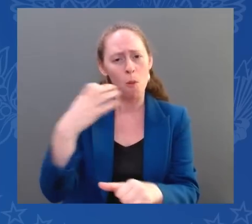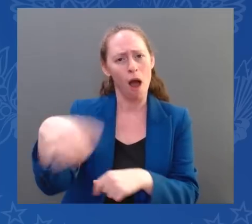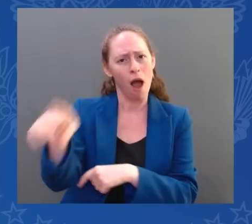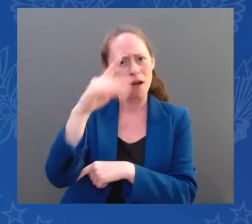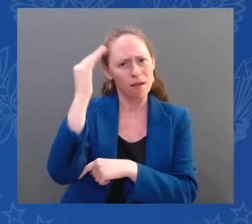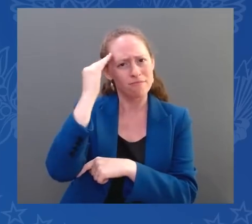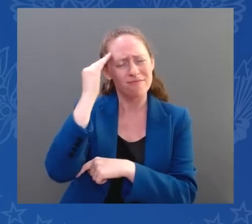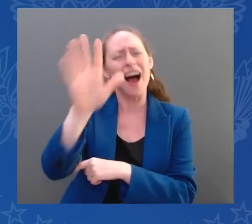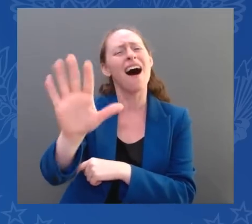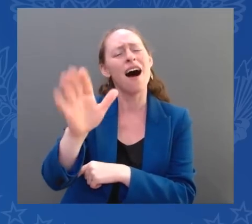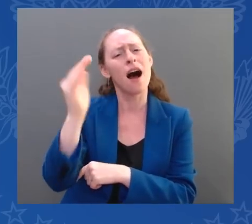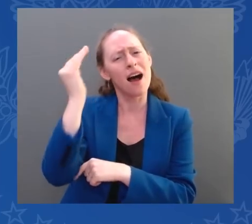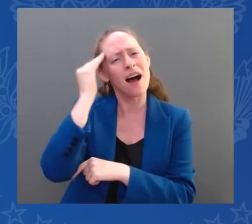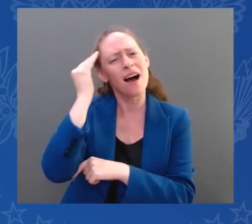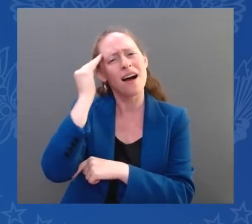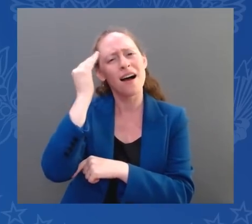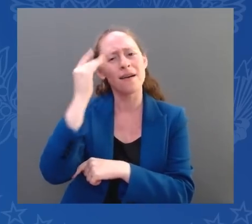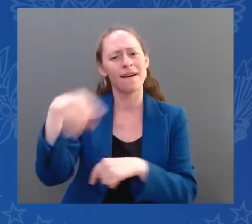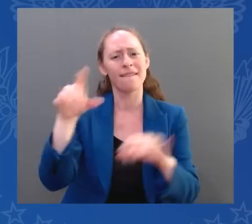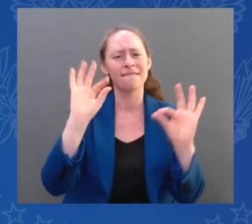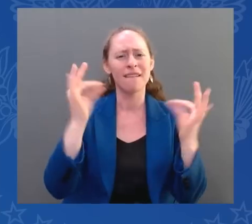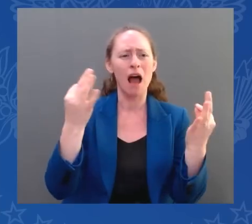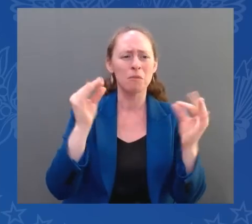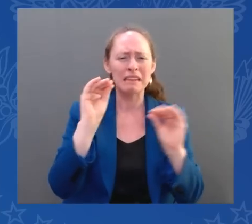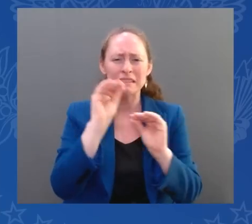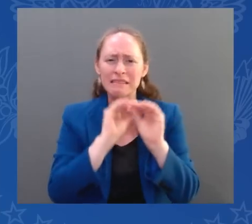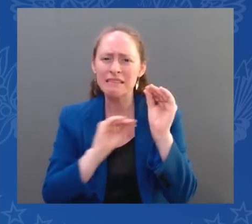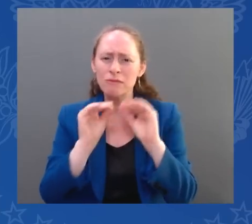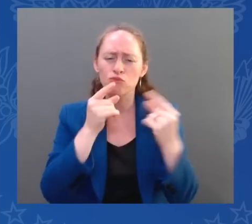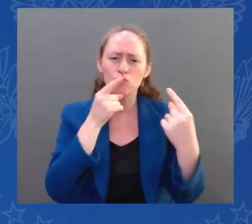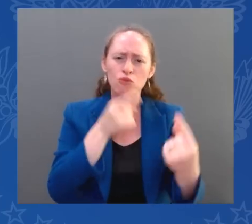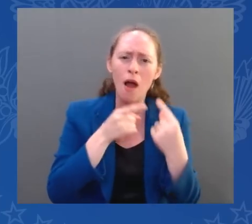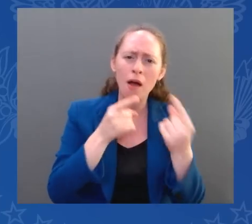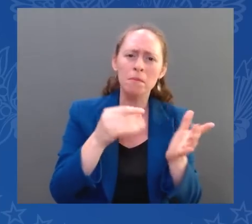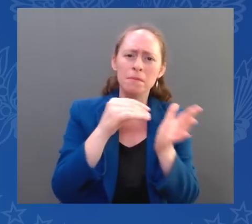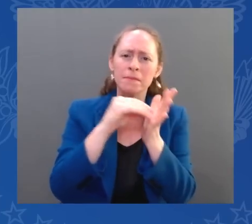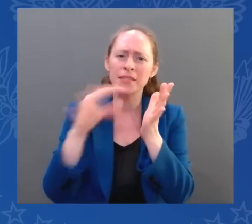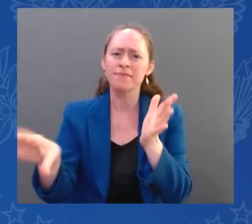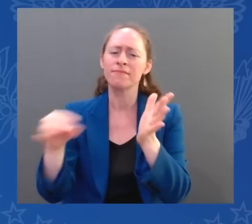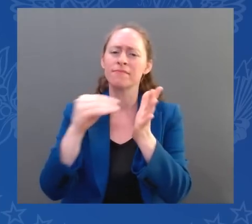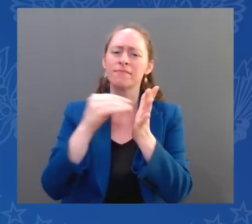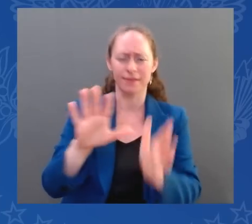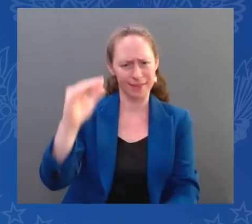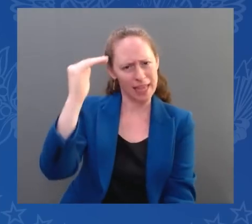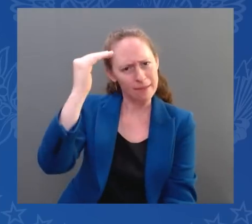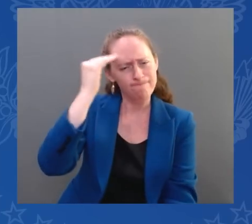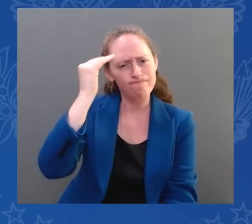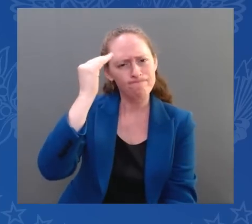Families are facing a cost-of-living crunch. But today's economic news confirms the fact that my economic plan